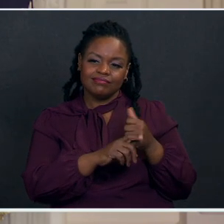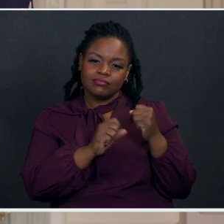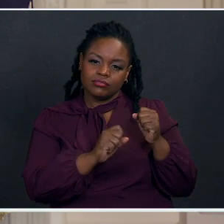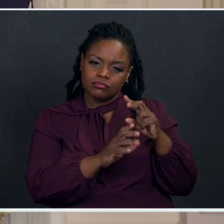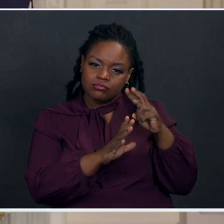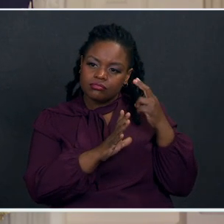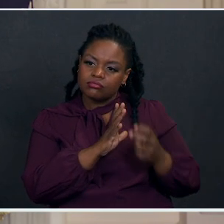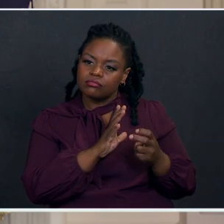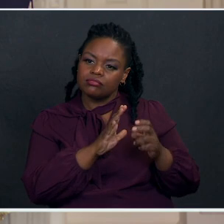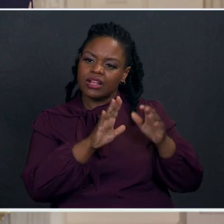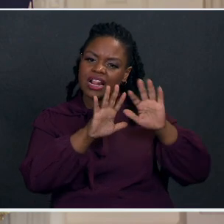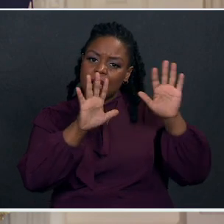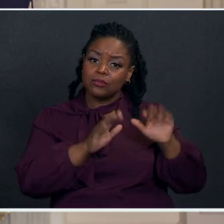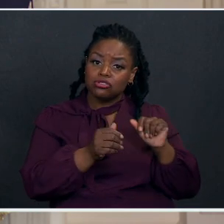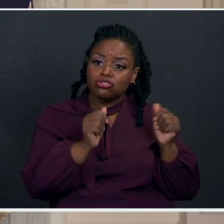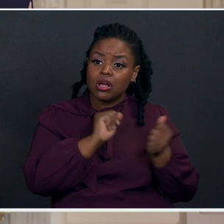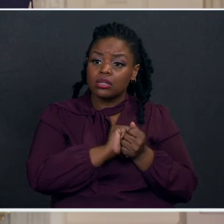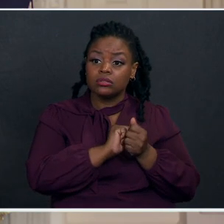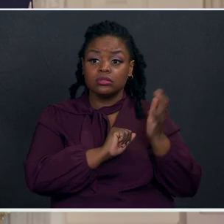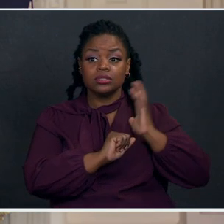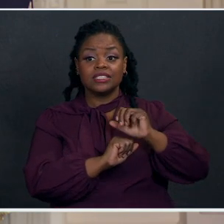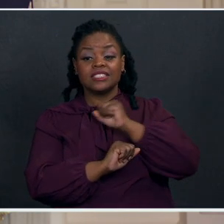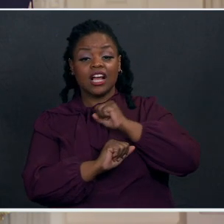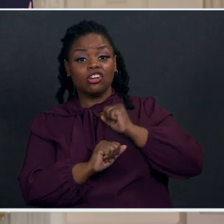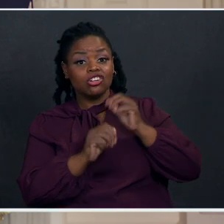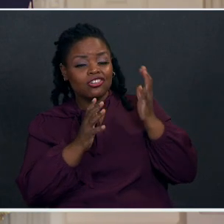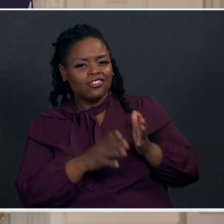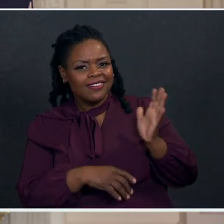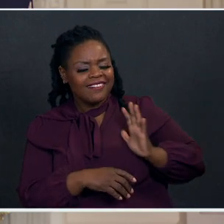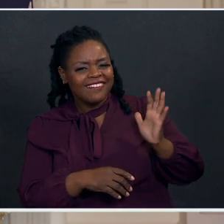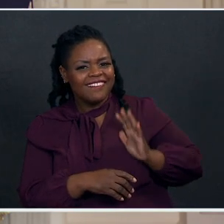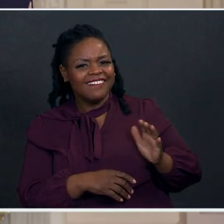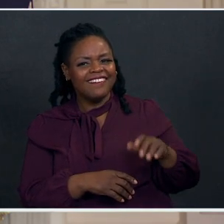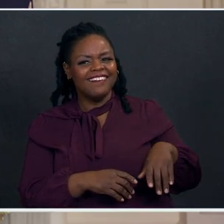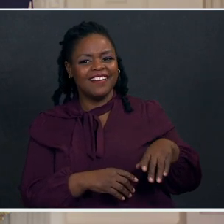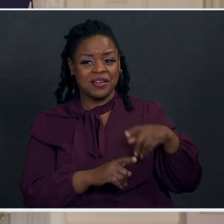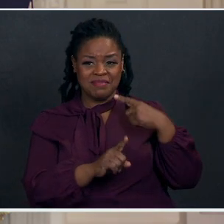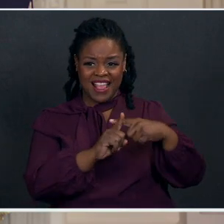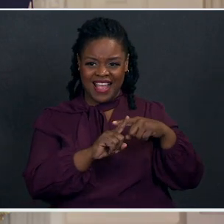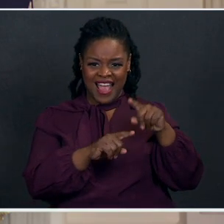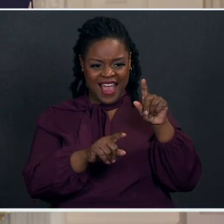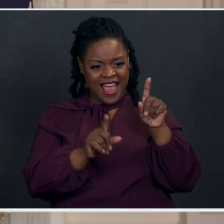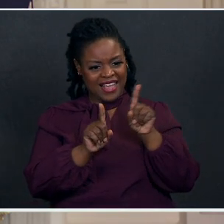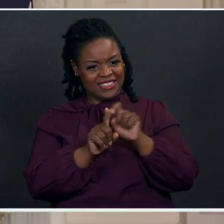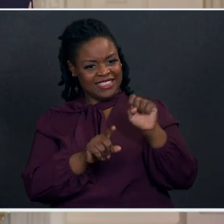as a senator and one of the leaders, legislatively, as well. And I don't think anybody knows more about the issue